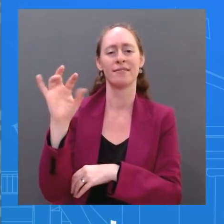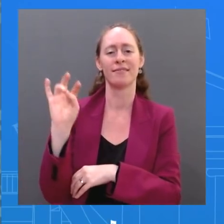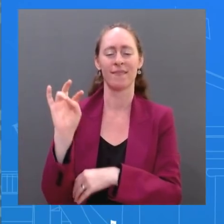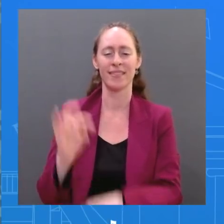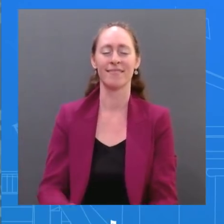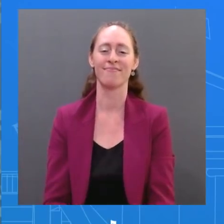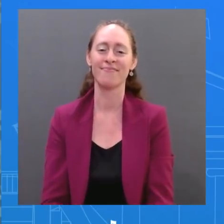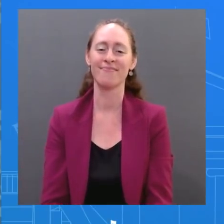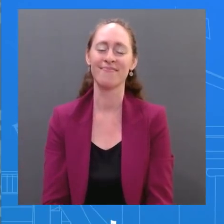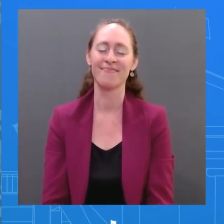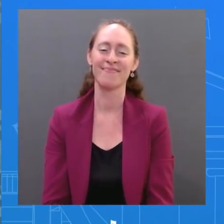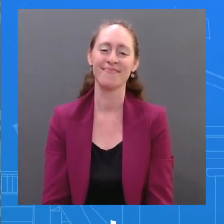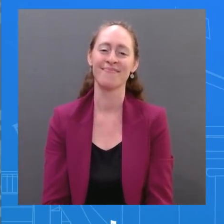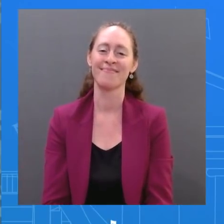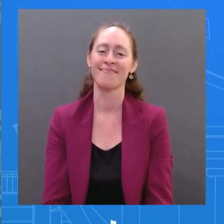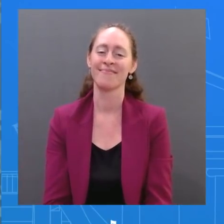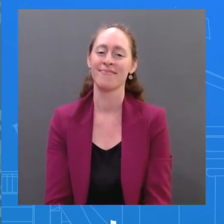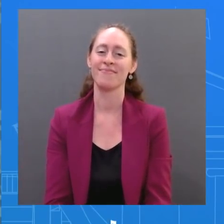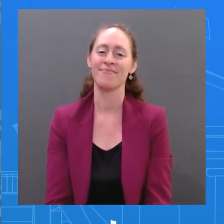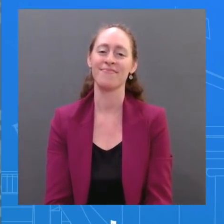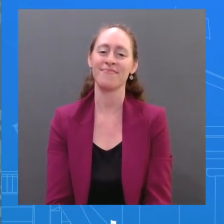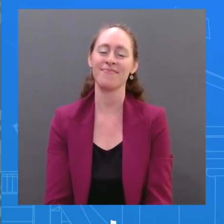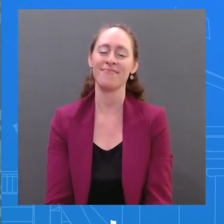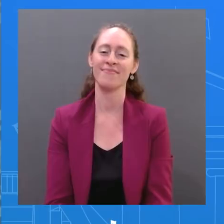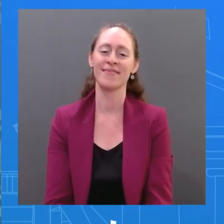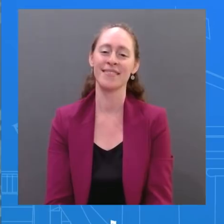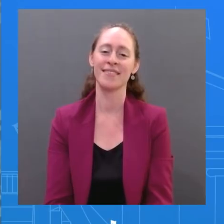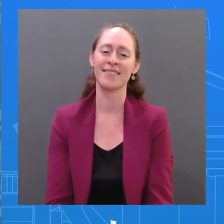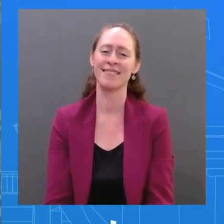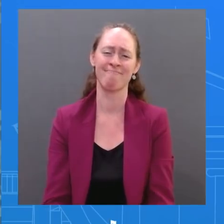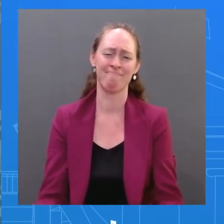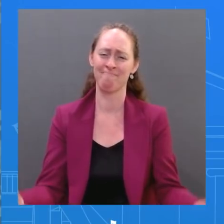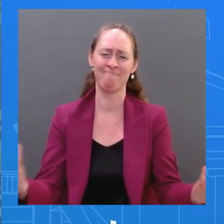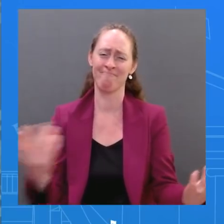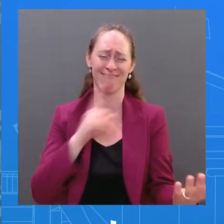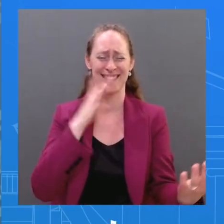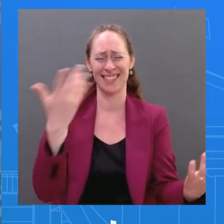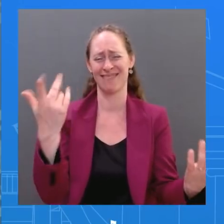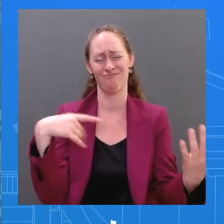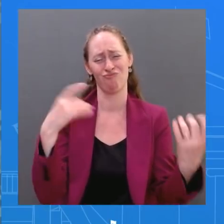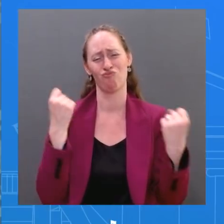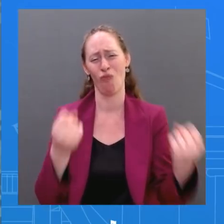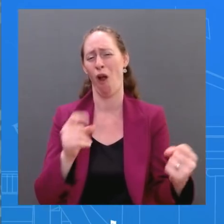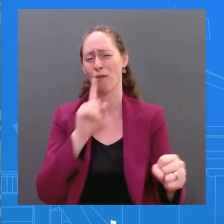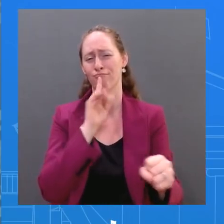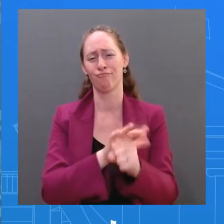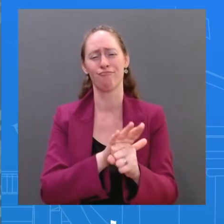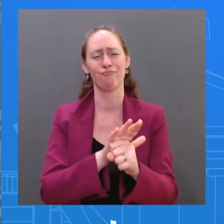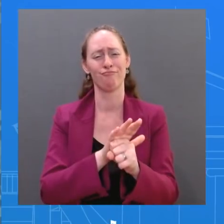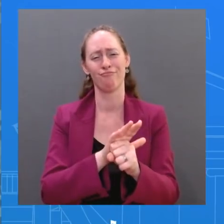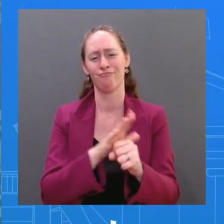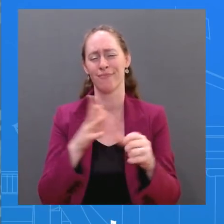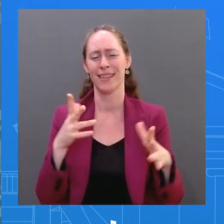You saw a -- a committed -- a committed alliance amongst -- amongst friends, amongst other countries